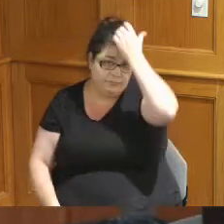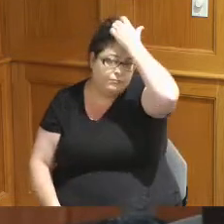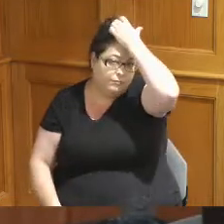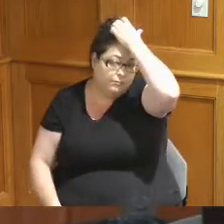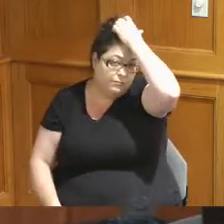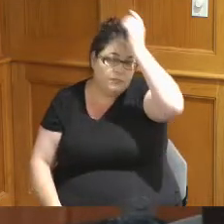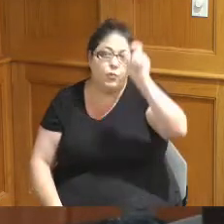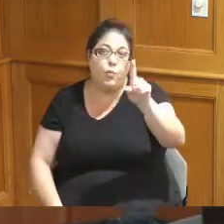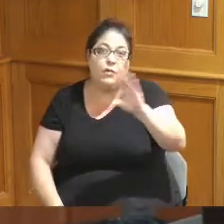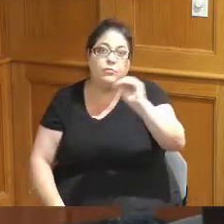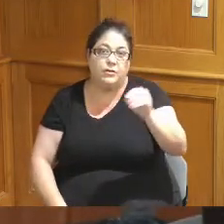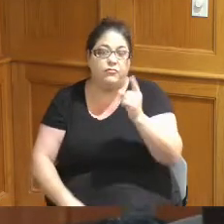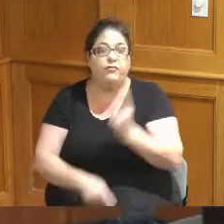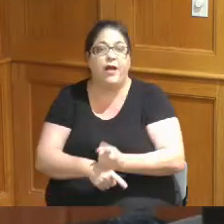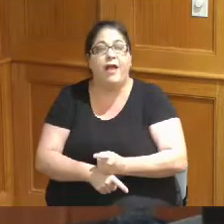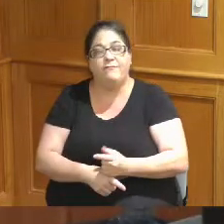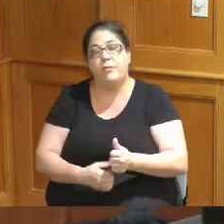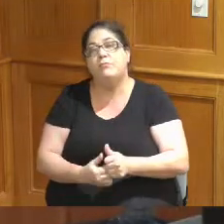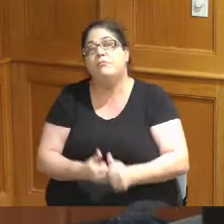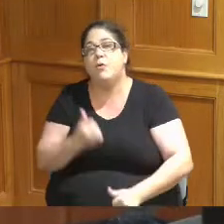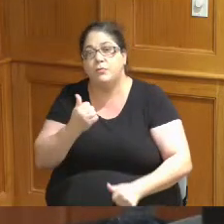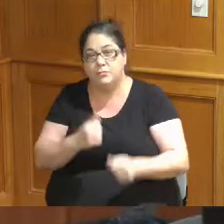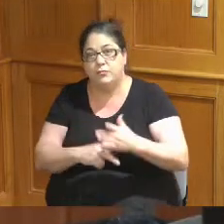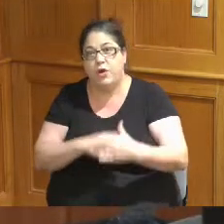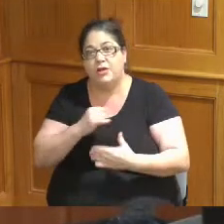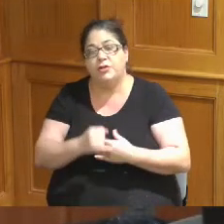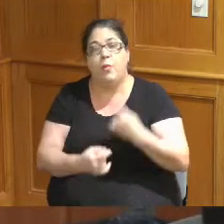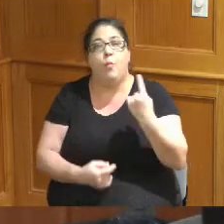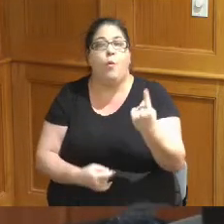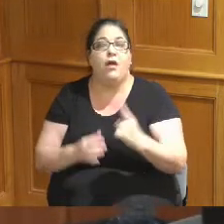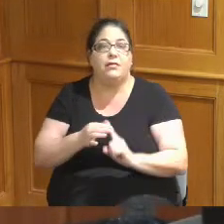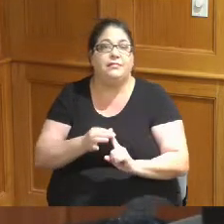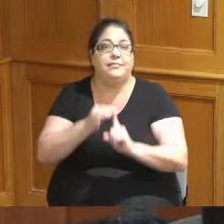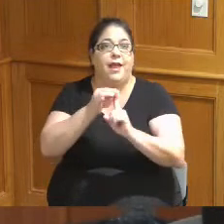correct for the vast majority of projects with the only exception being you know there are a few that